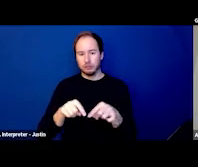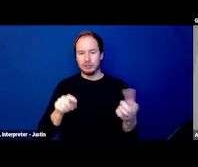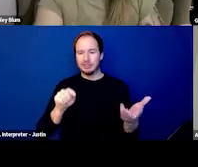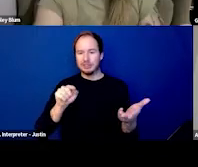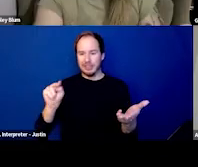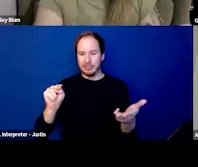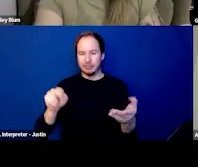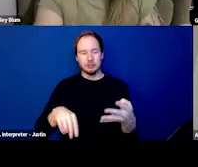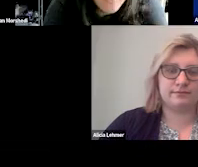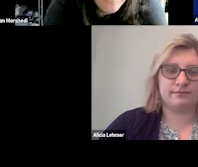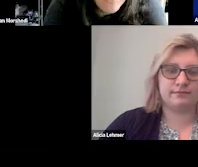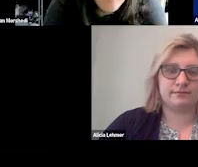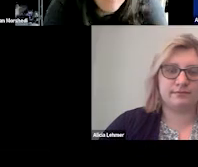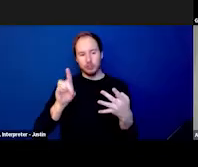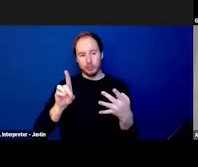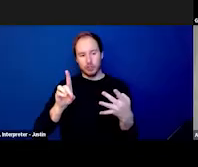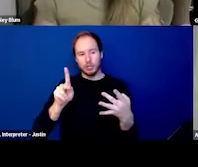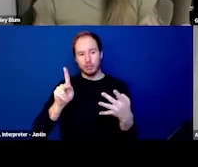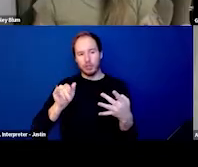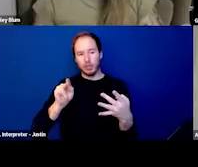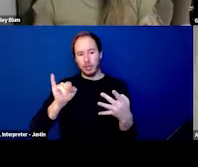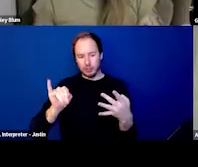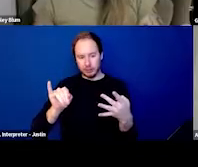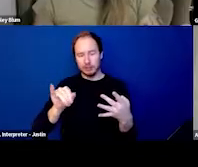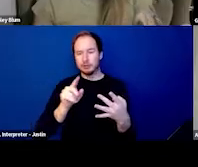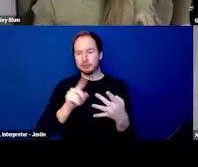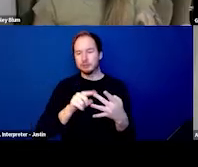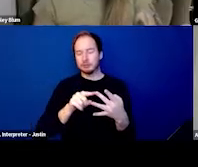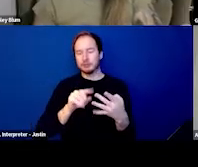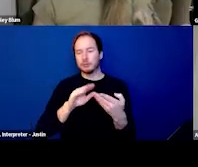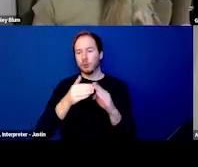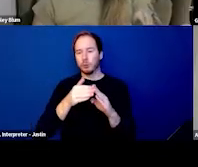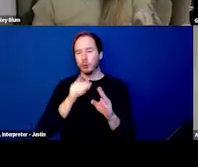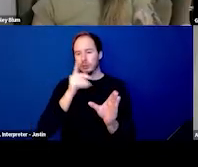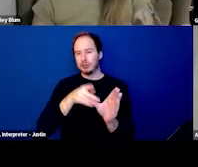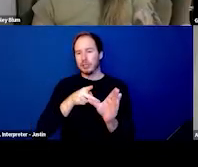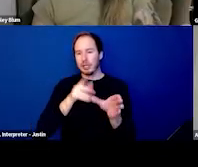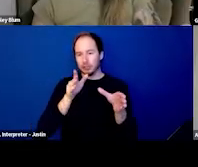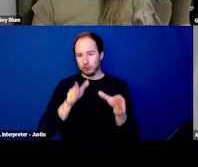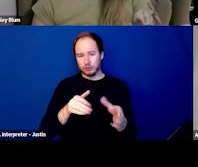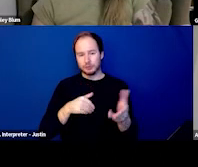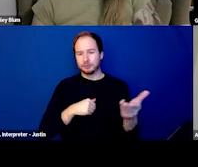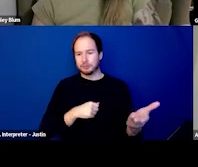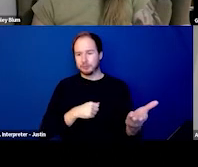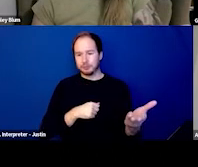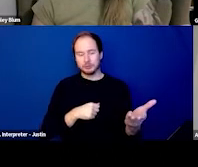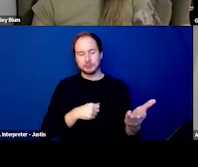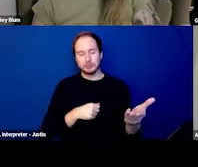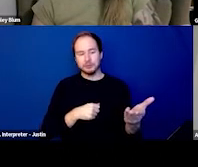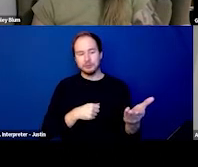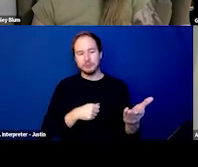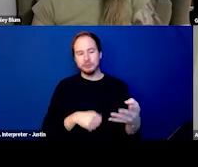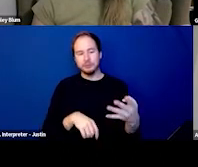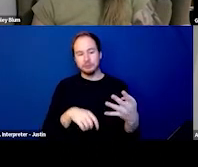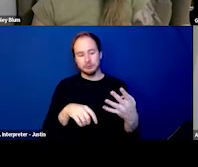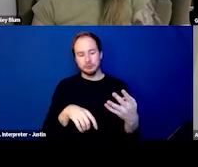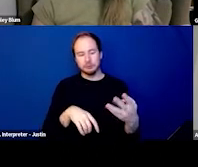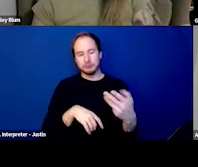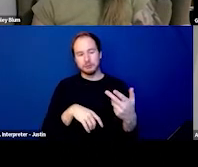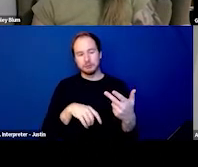Chad Koyanagi who is a community psychiatrist at the Institute for Human Services' Street Medicine Team, and also a psychiatric hospitalist